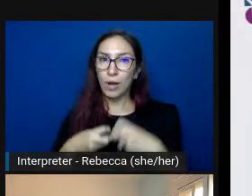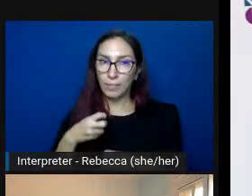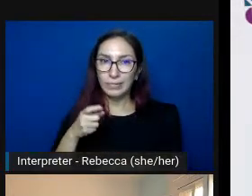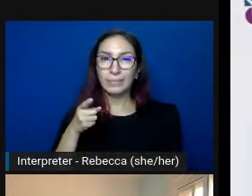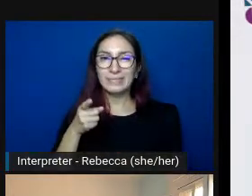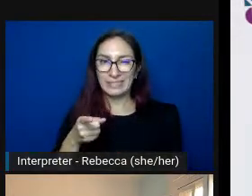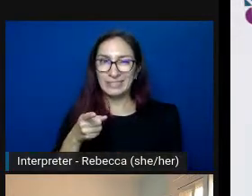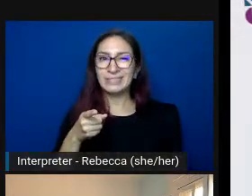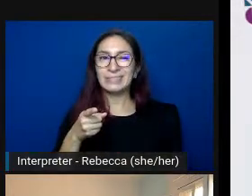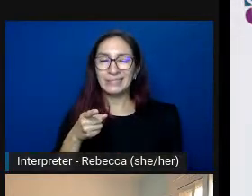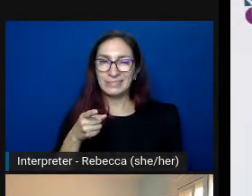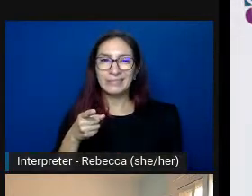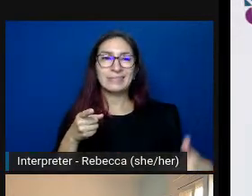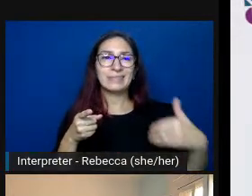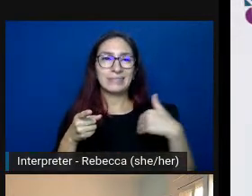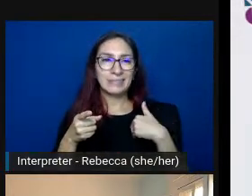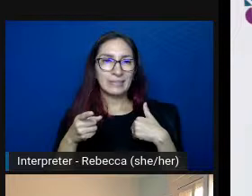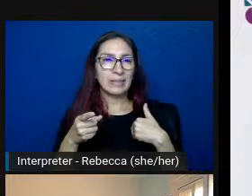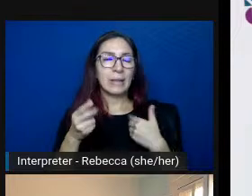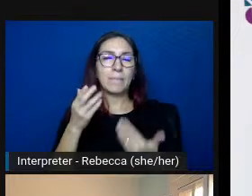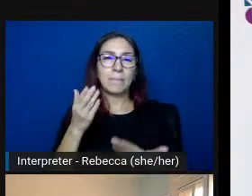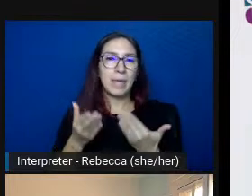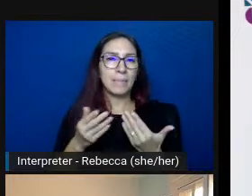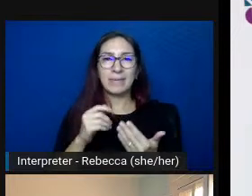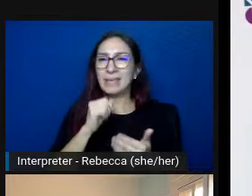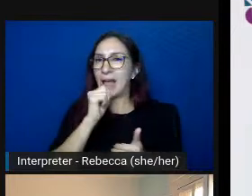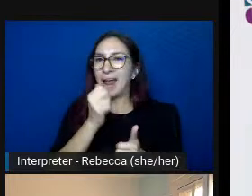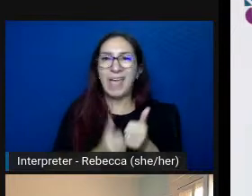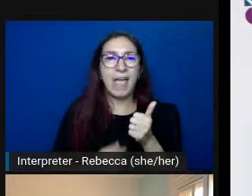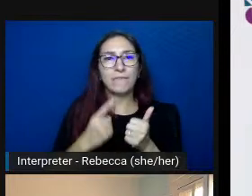great entrance prove in my opinion this has one problem.